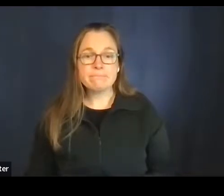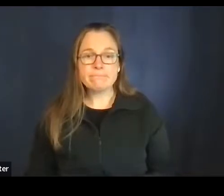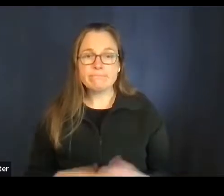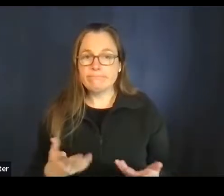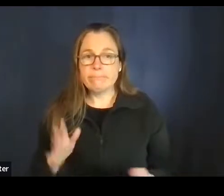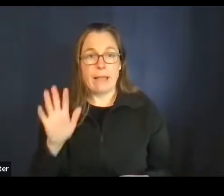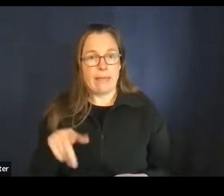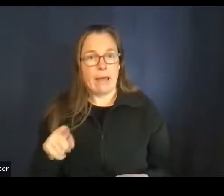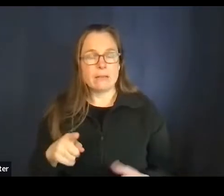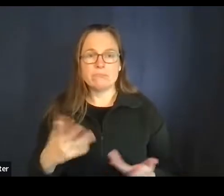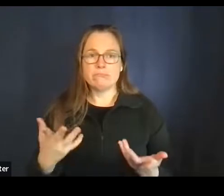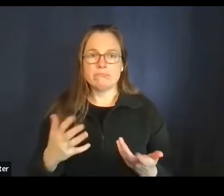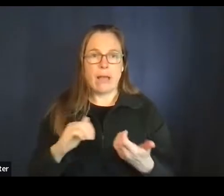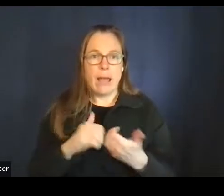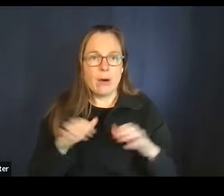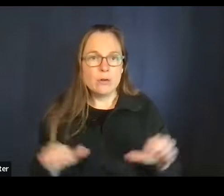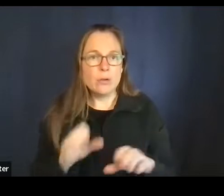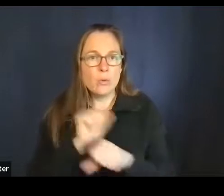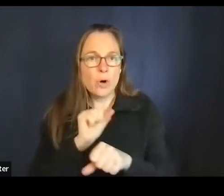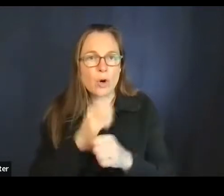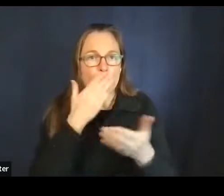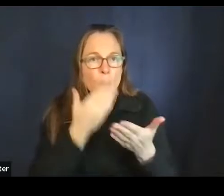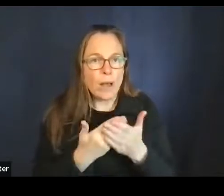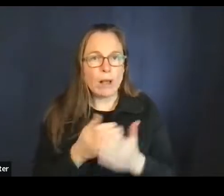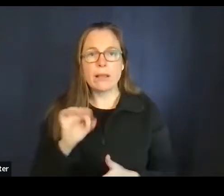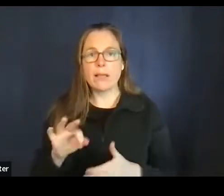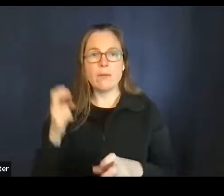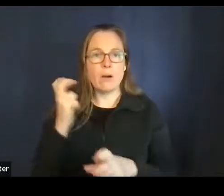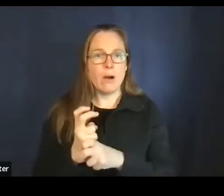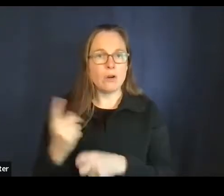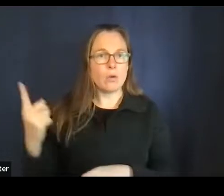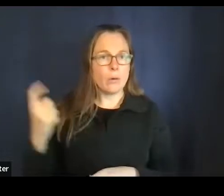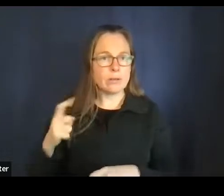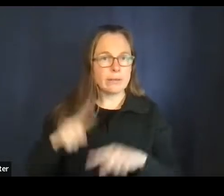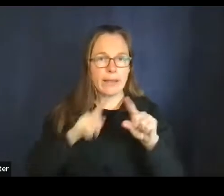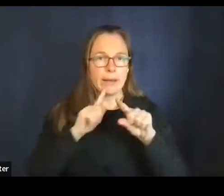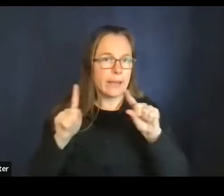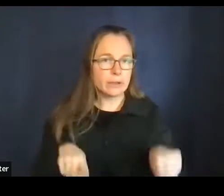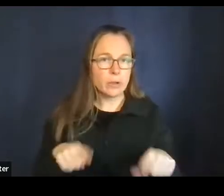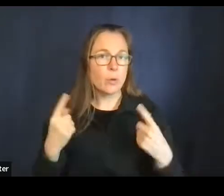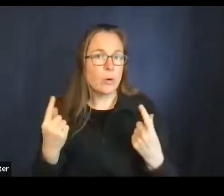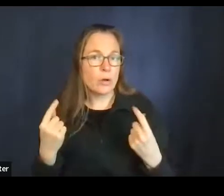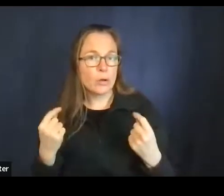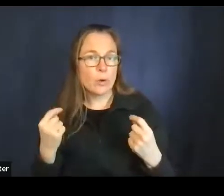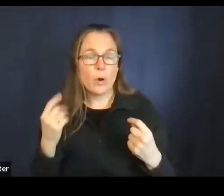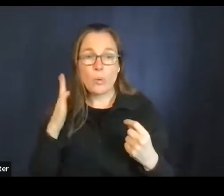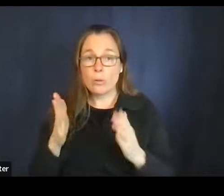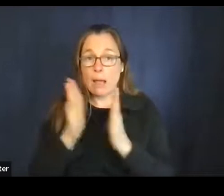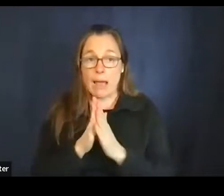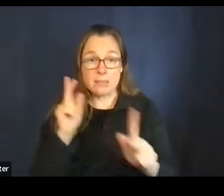Well, when we get when we have tough questions that we're not able to answer ourselves, we will go to the community to ask for their input.